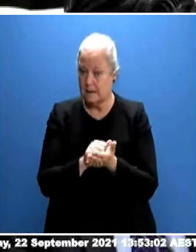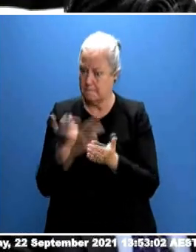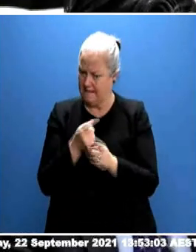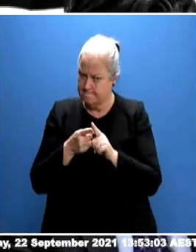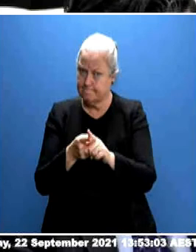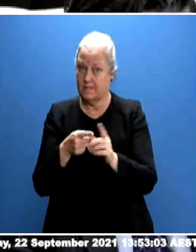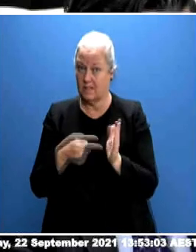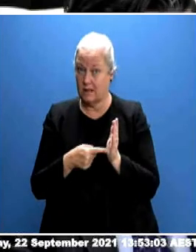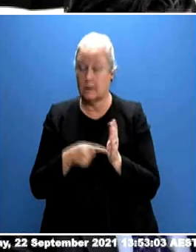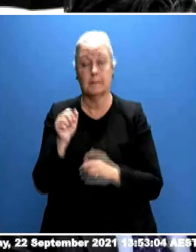Yes, it is. All right.